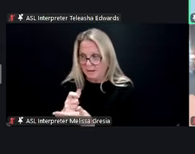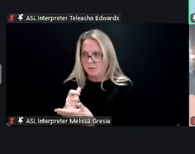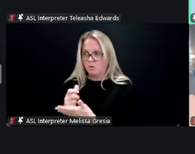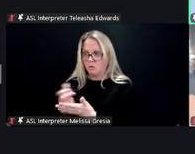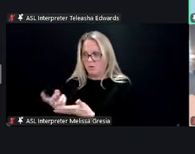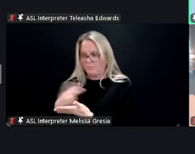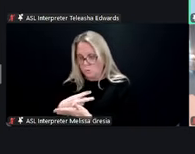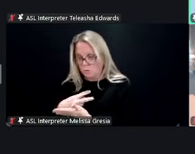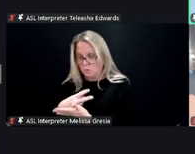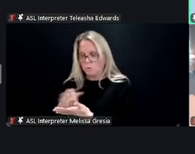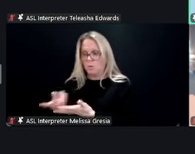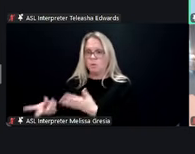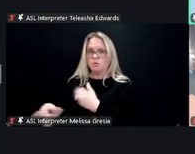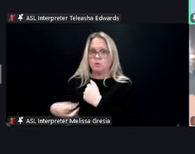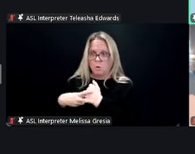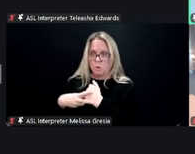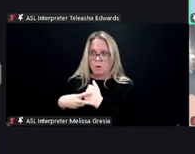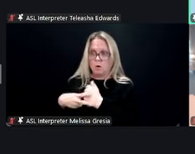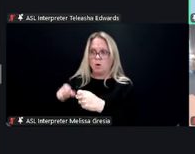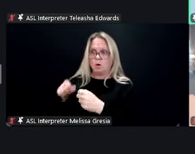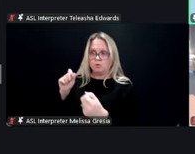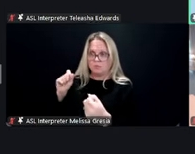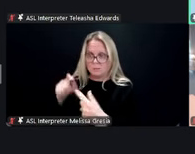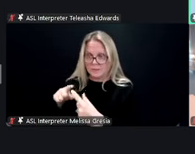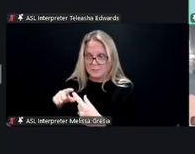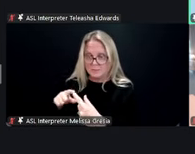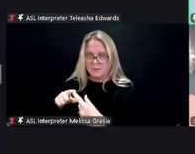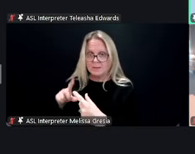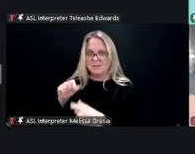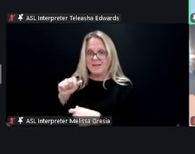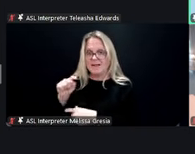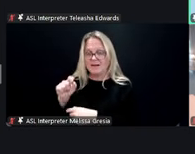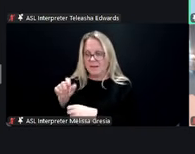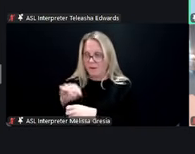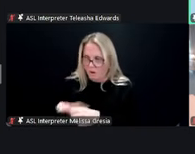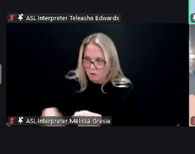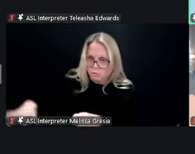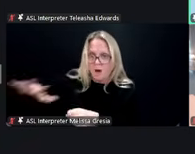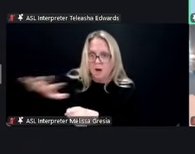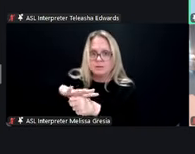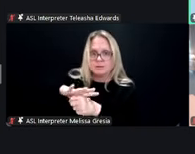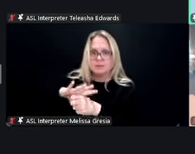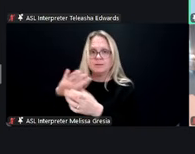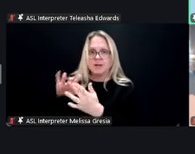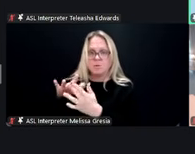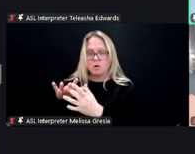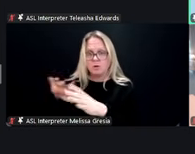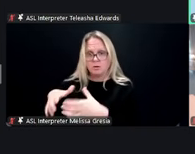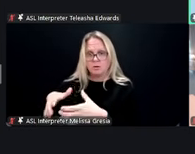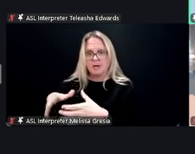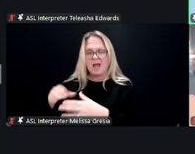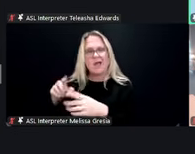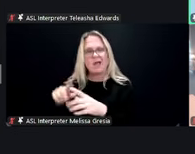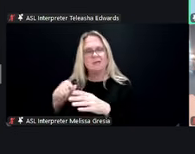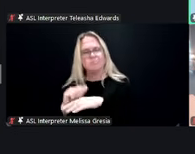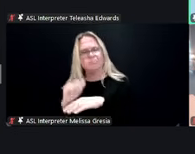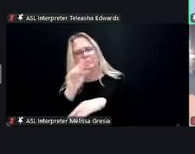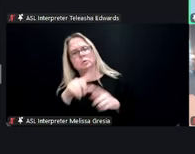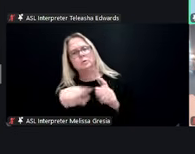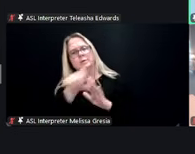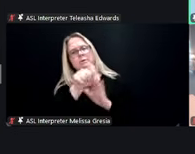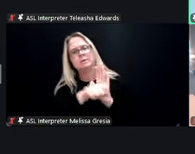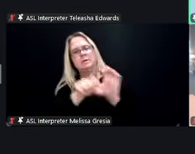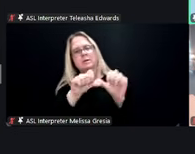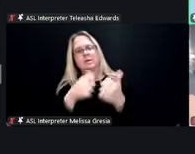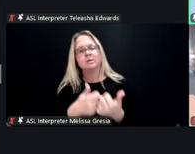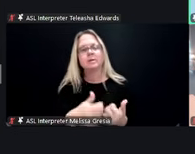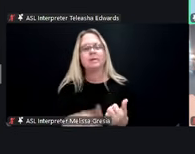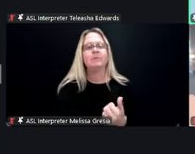transmit data um across their network and to the state agency. In terms of fund distribution,